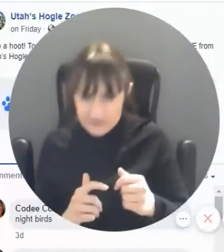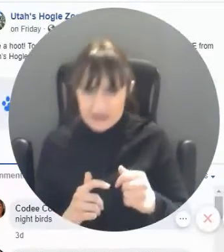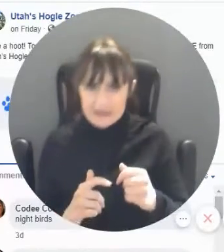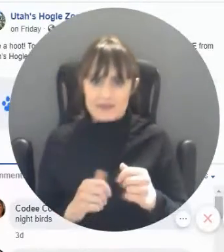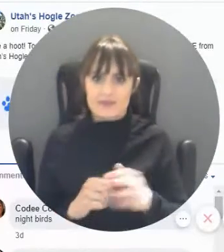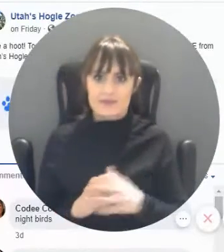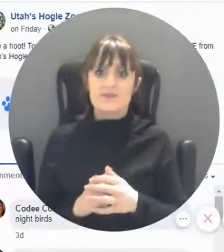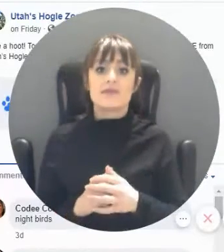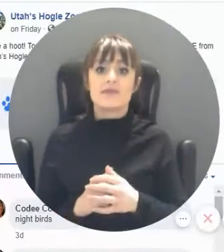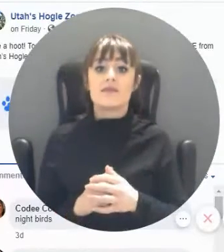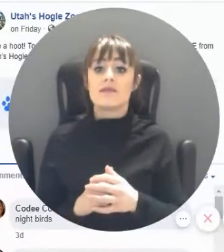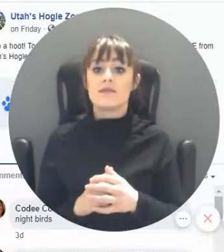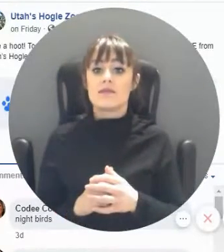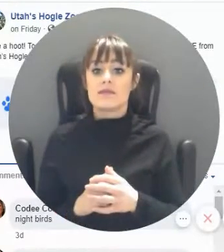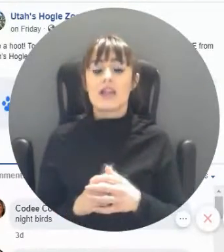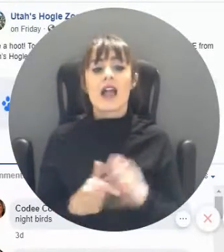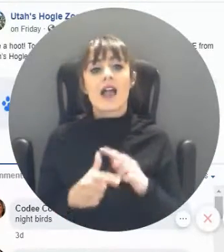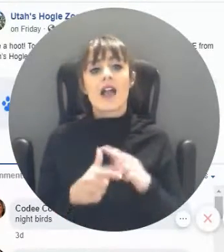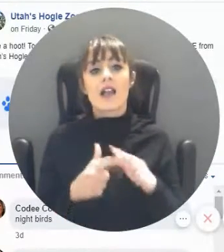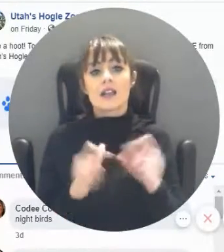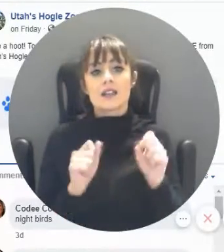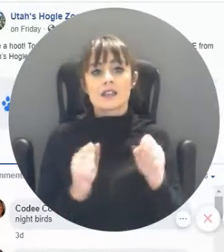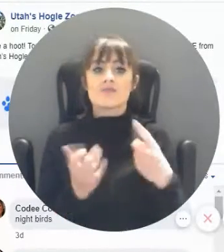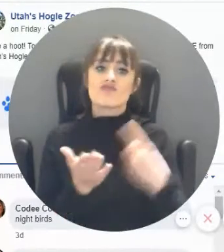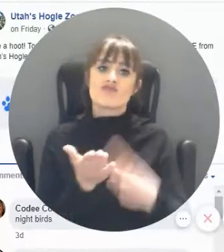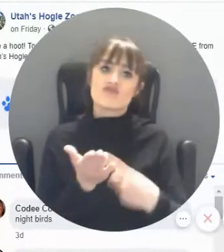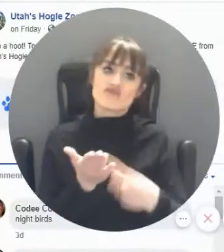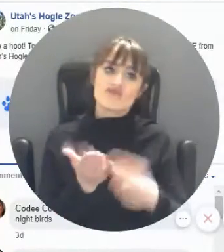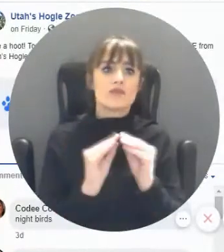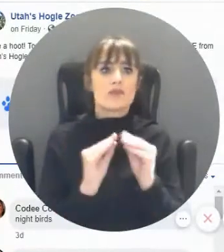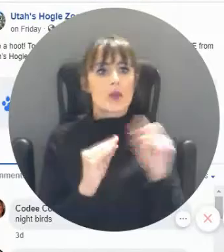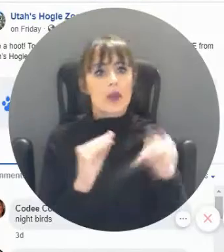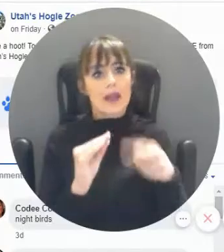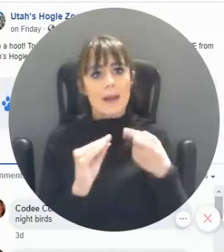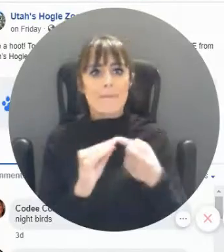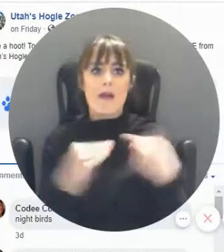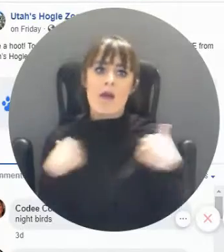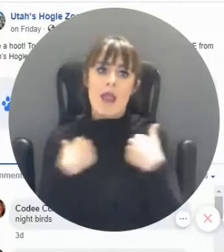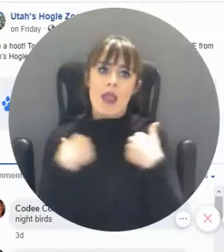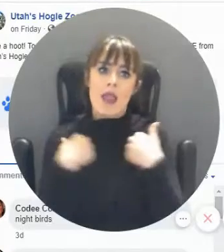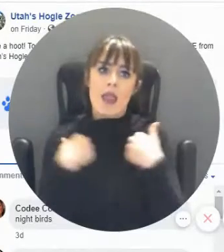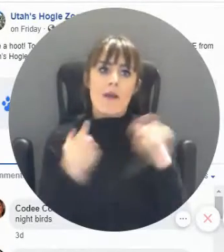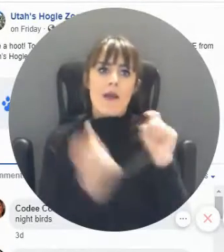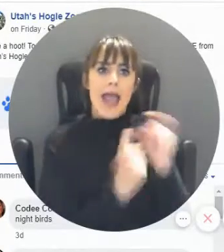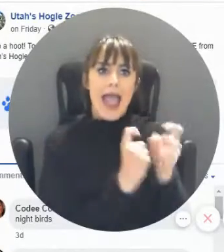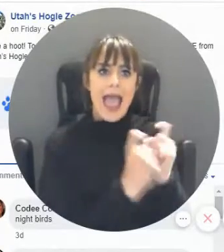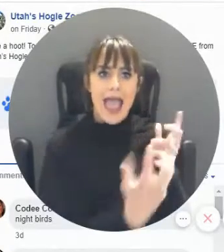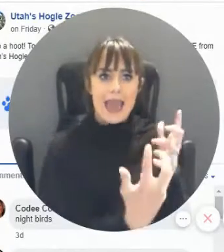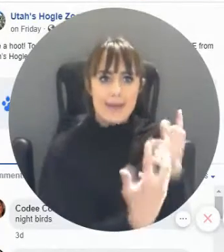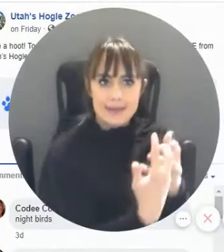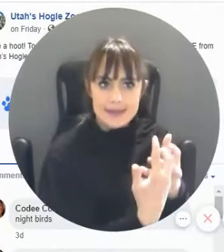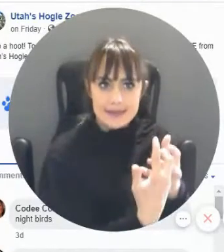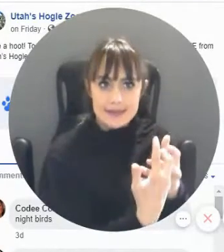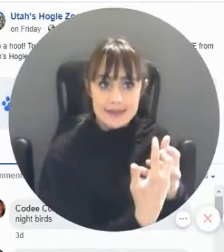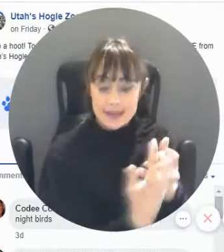And then we can talk a bit about animal adaptations and showcase these guys more closely. (Other voice): So are you going to reassemble the puzzle for us?